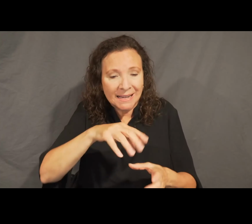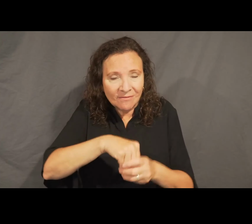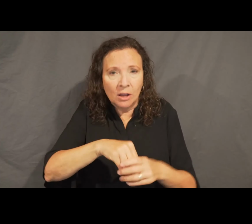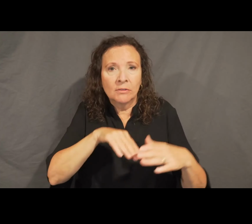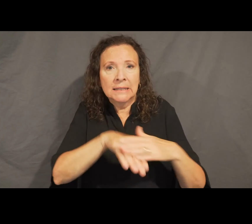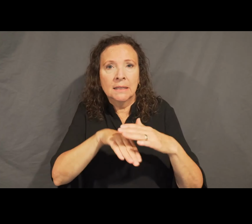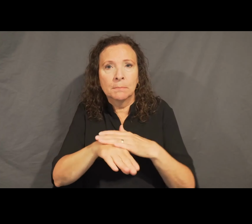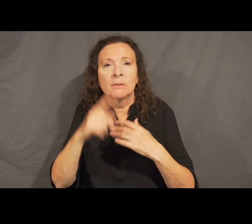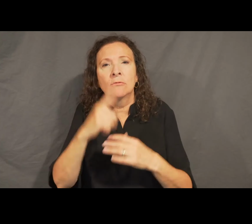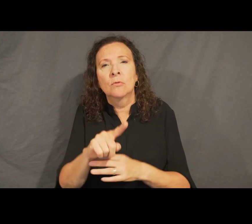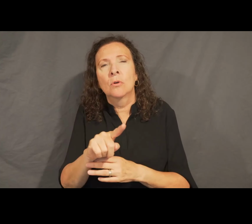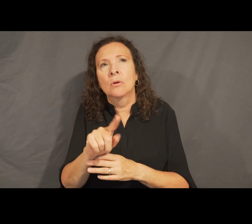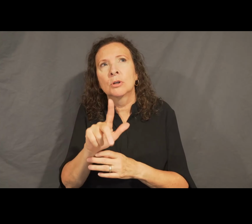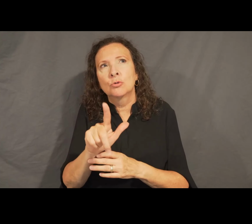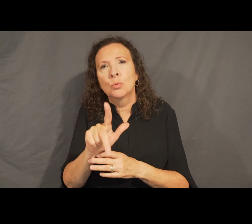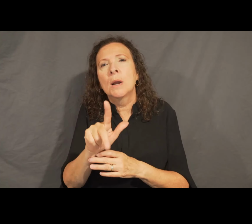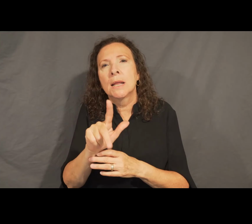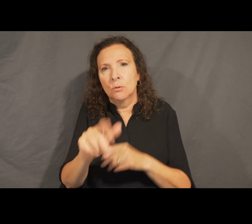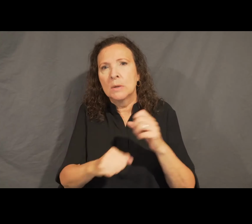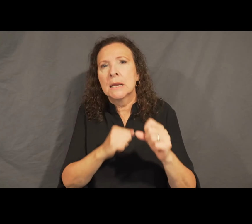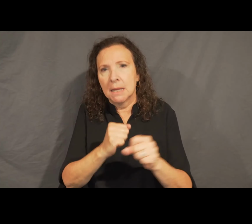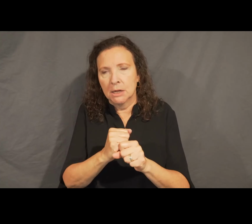now. A little more than that.